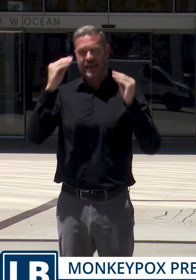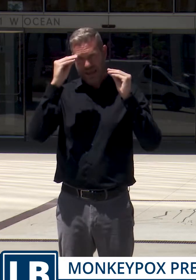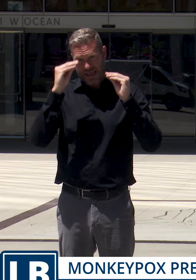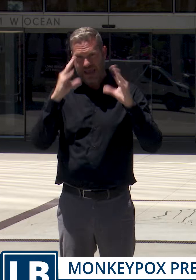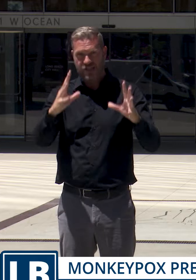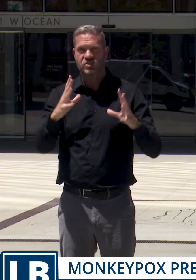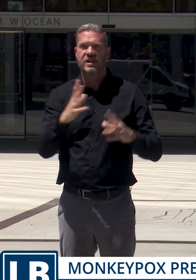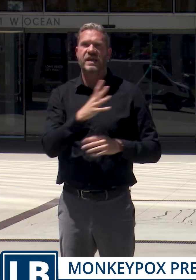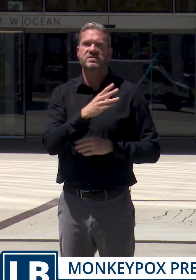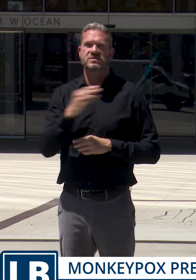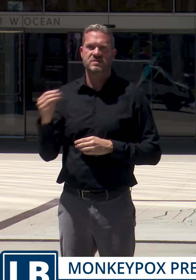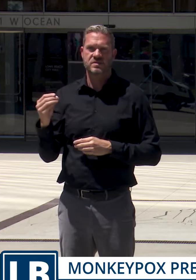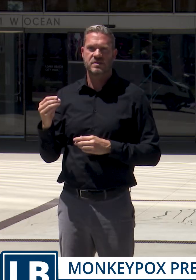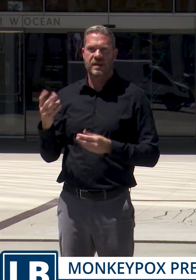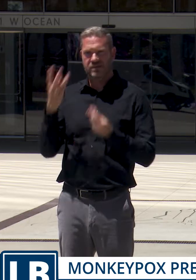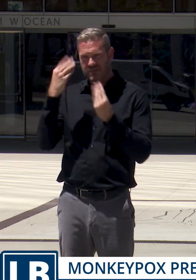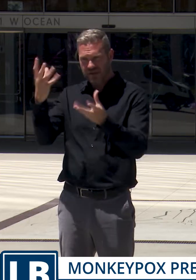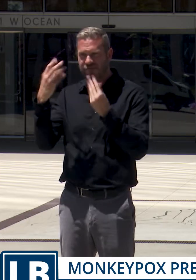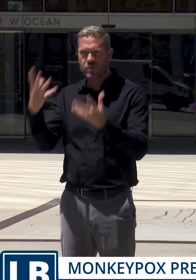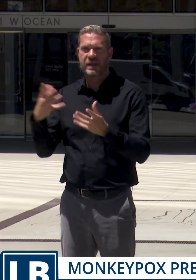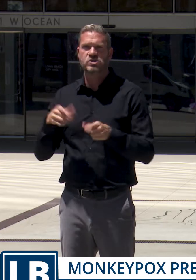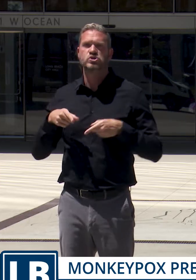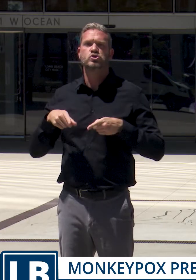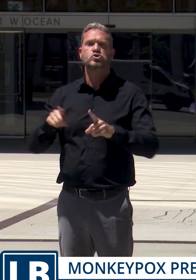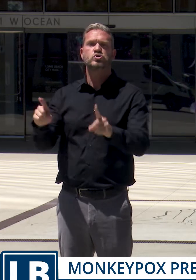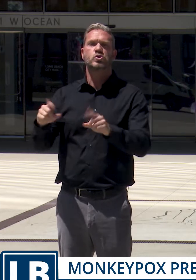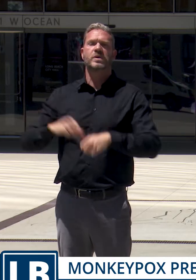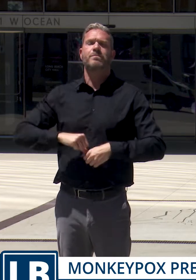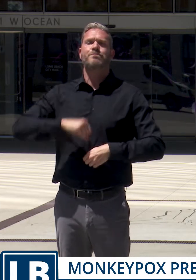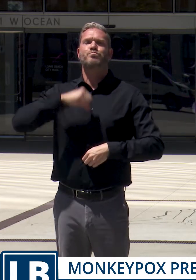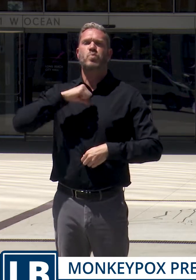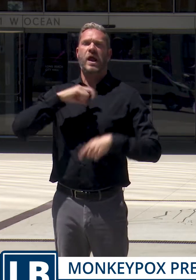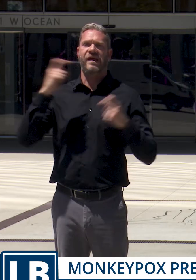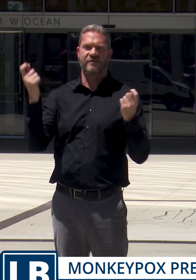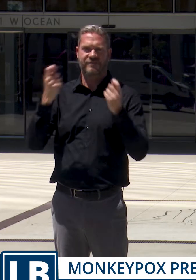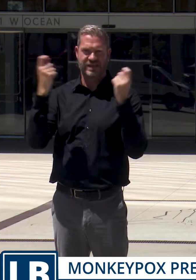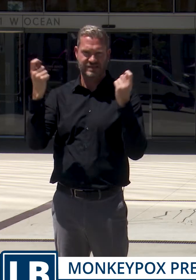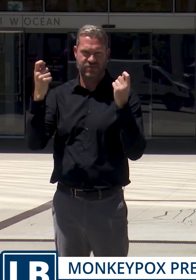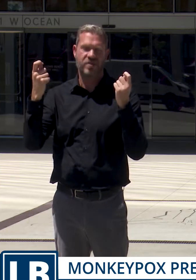at the pride festival we'll continue to keep a close eye on the situation locally nationally